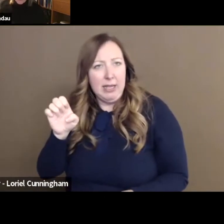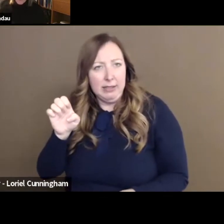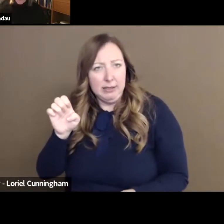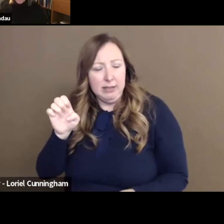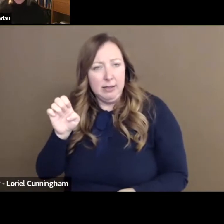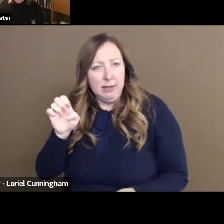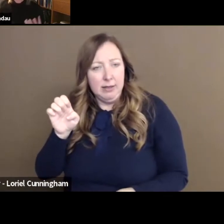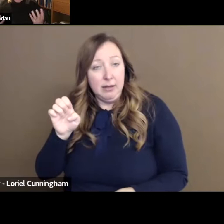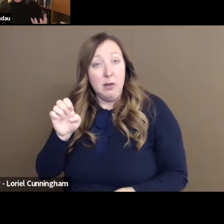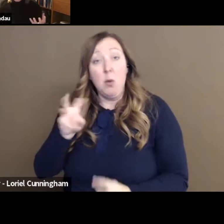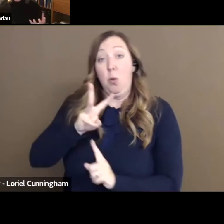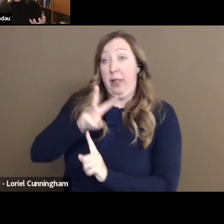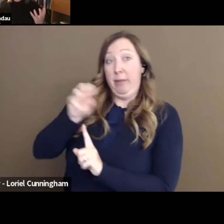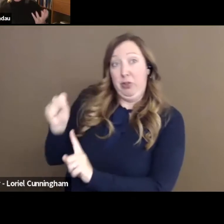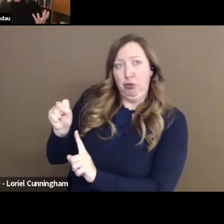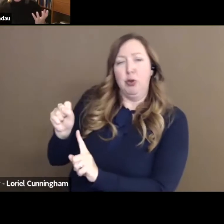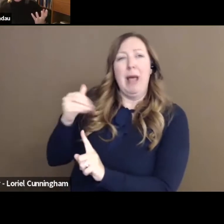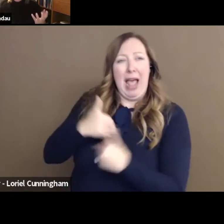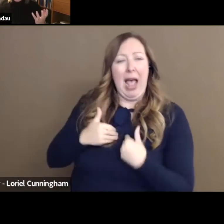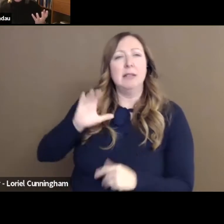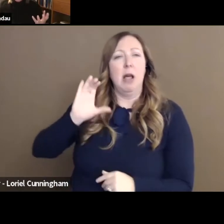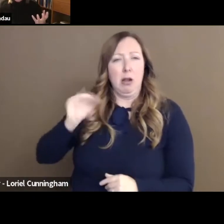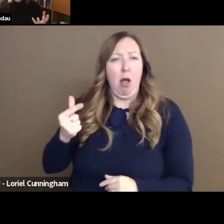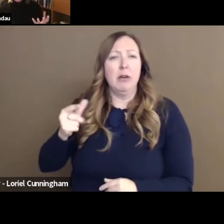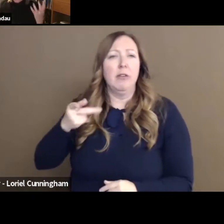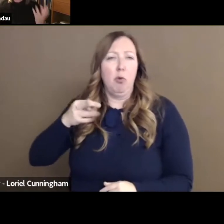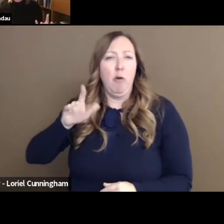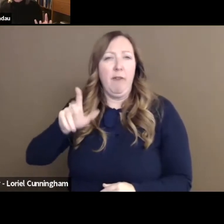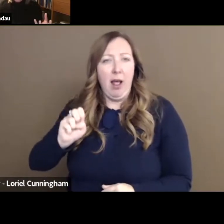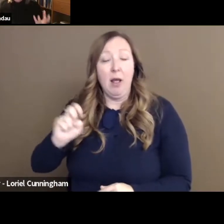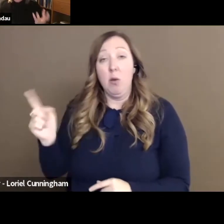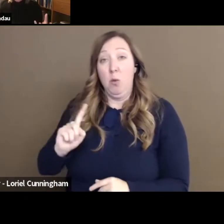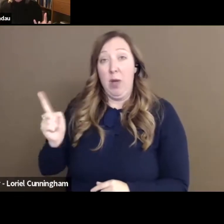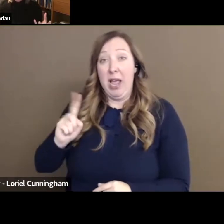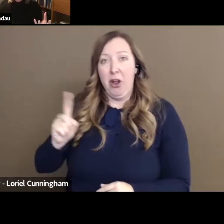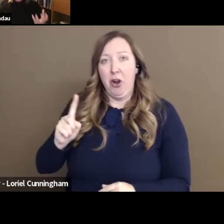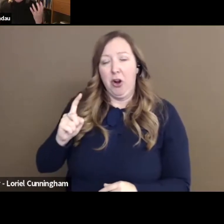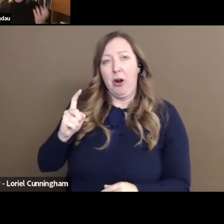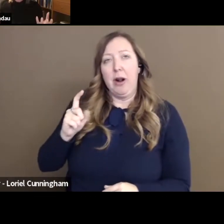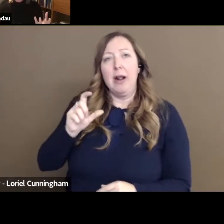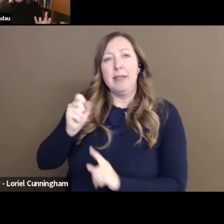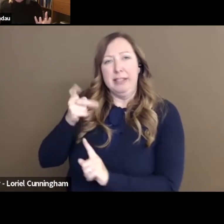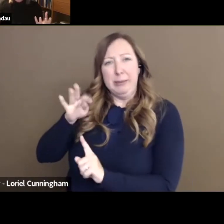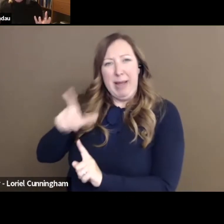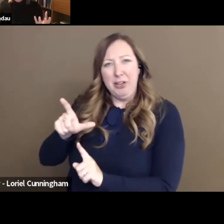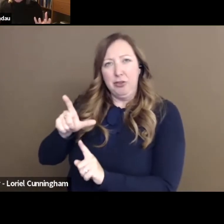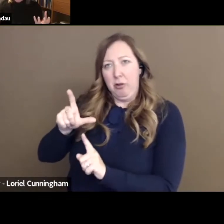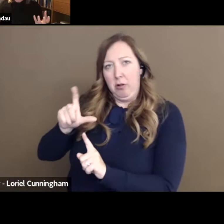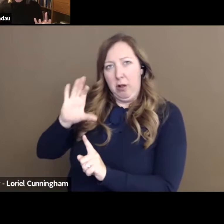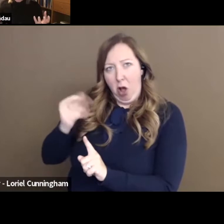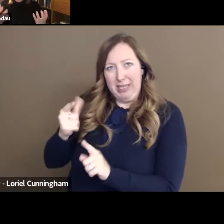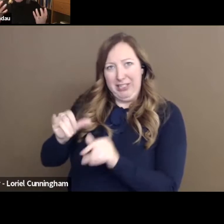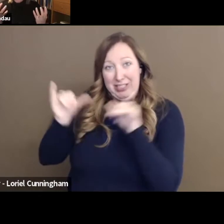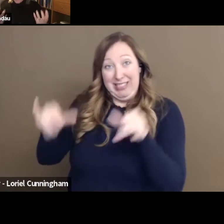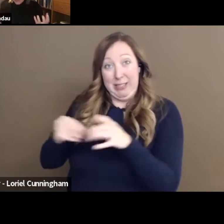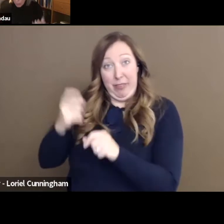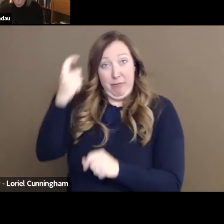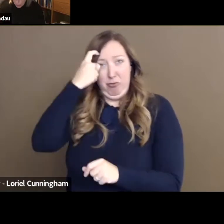profile where one system the spatial cognition system is really targeted is very very